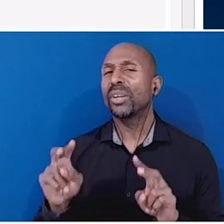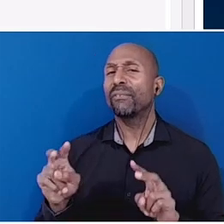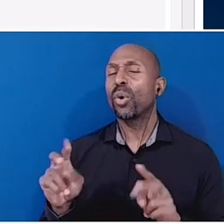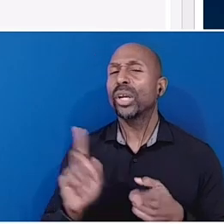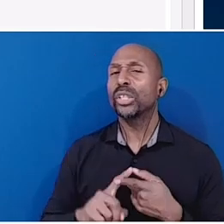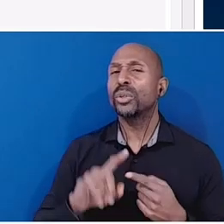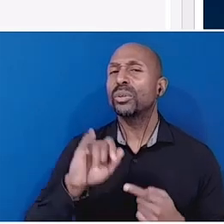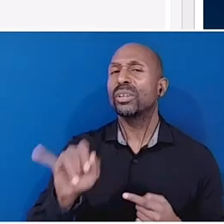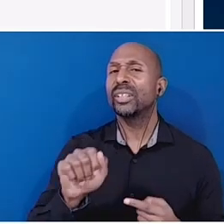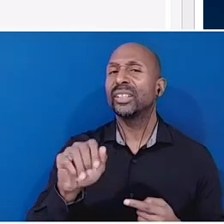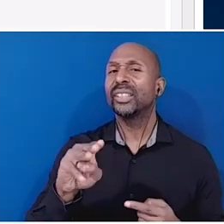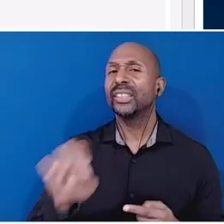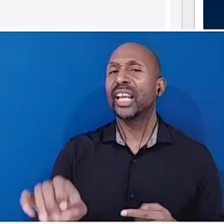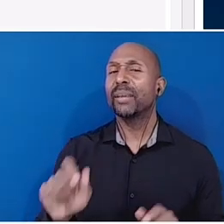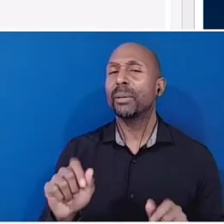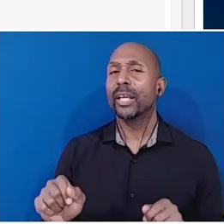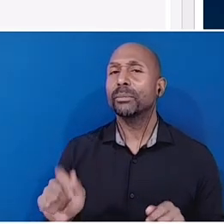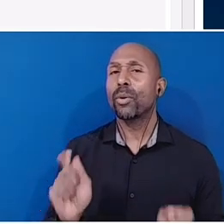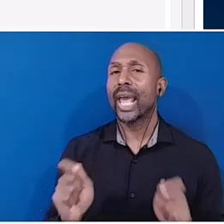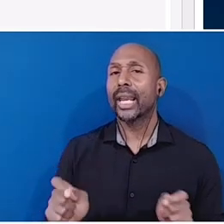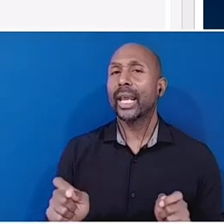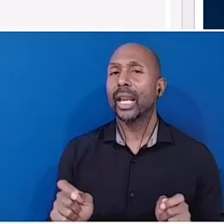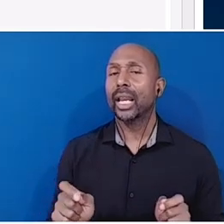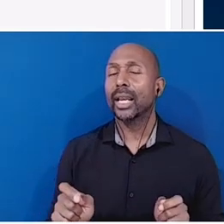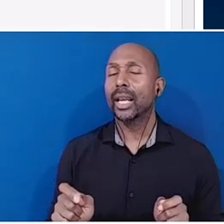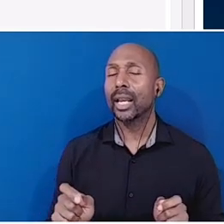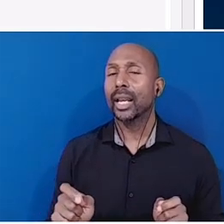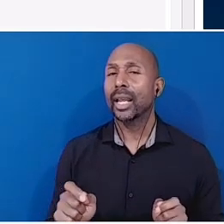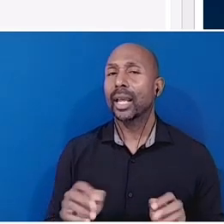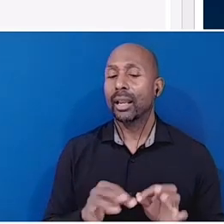But I want to emphasize that at least you